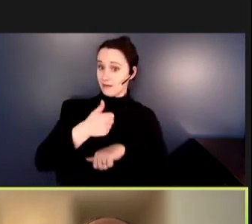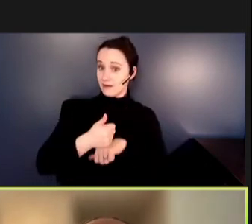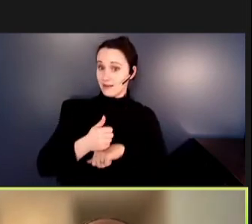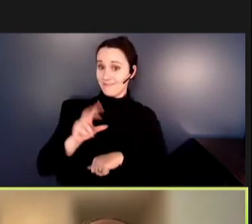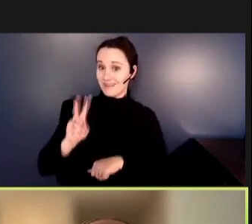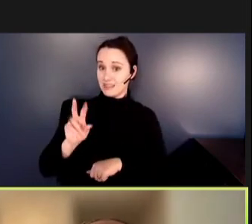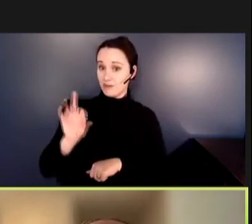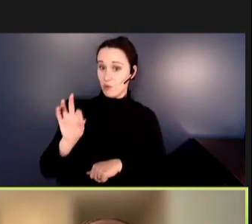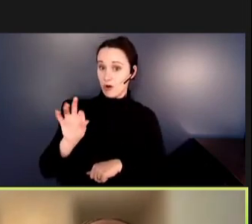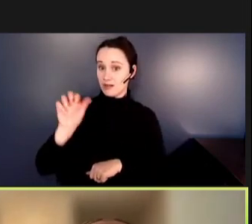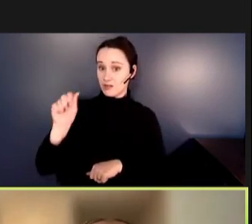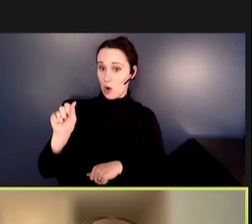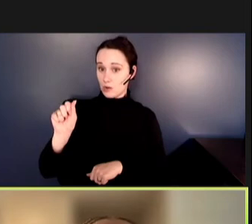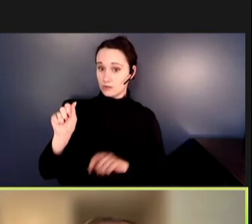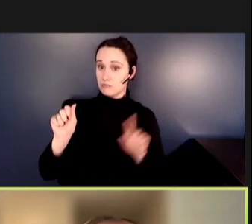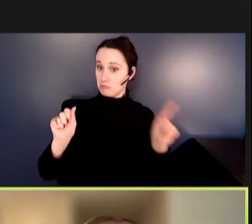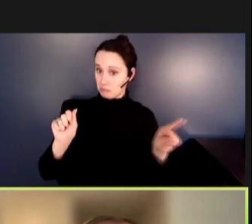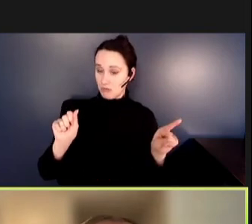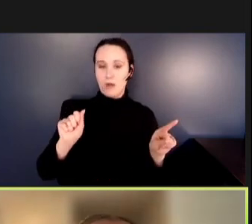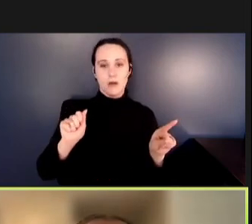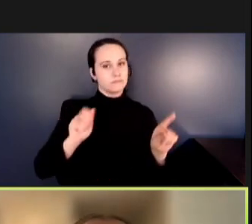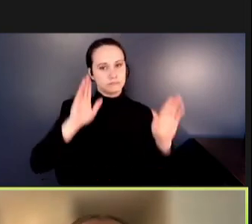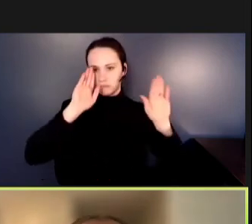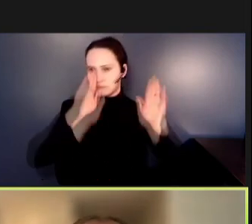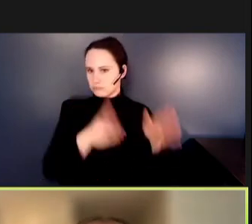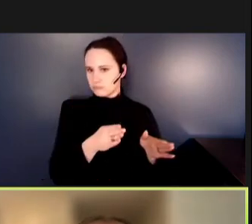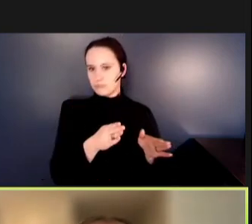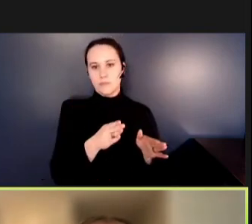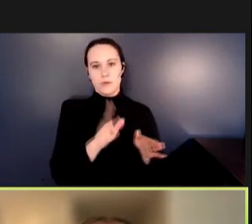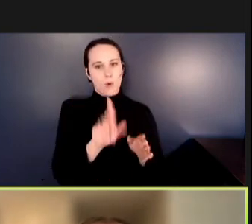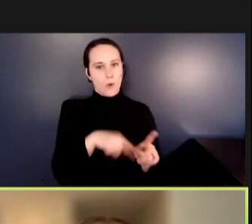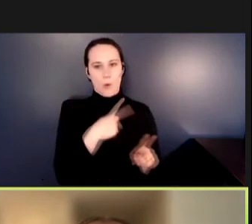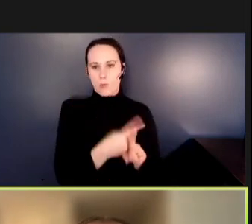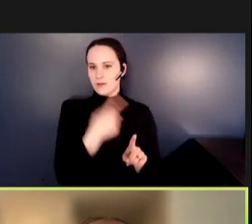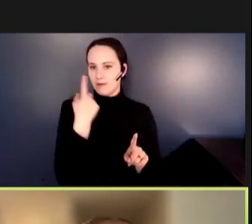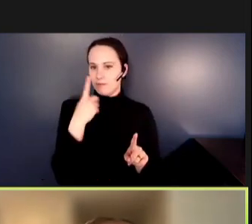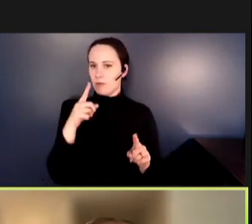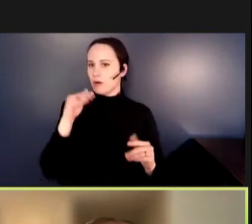it would be dedicated solely to the purchasing of uninsured adult vaccines, it would be much